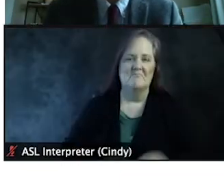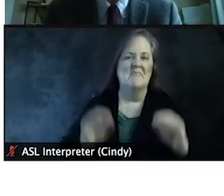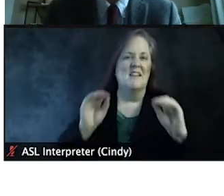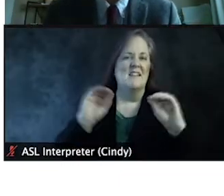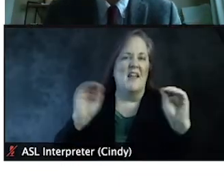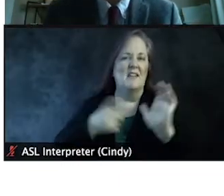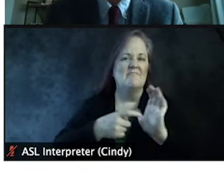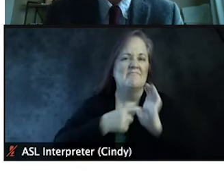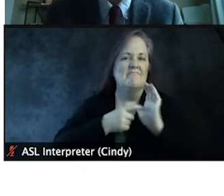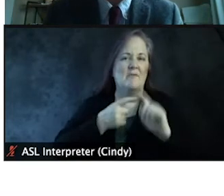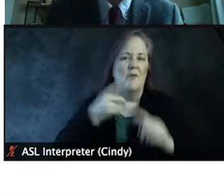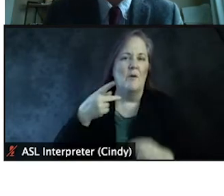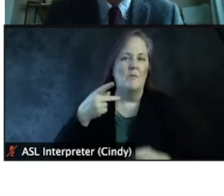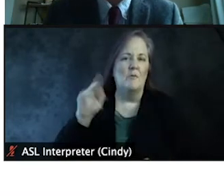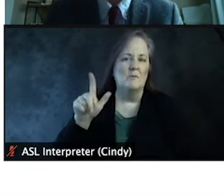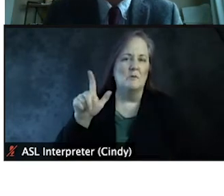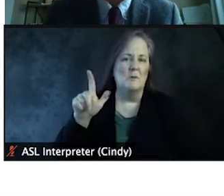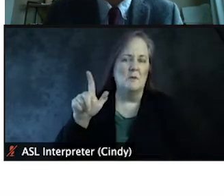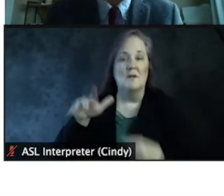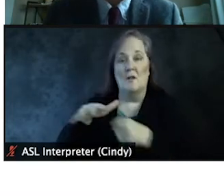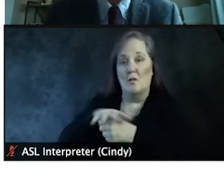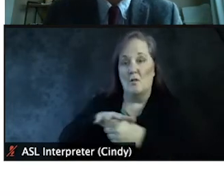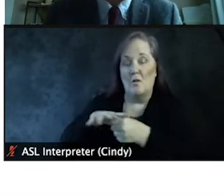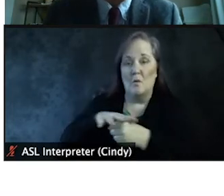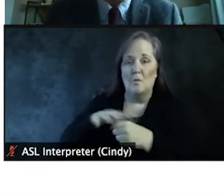of work companies can hire independent contractors to perform.